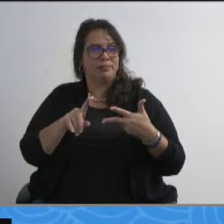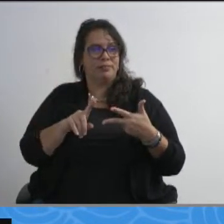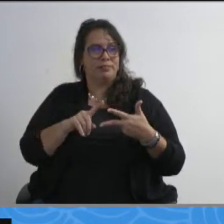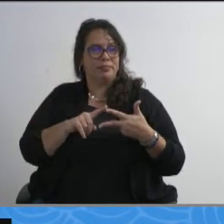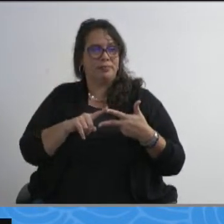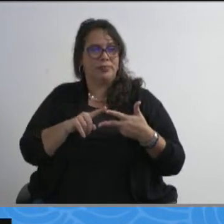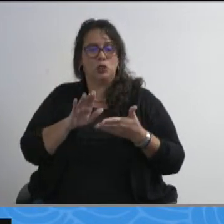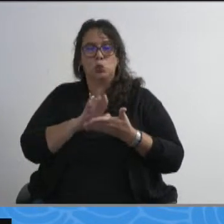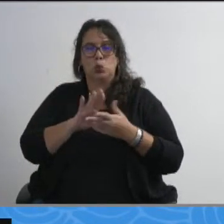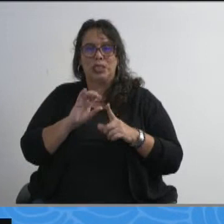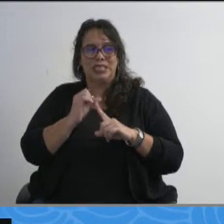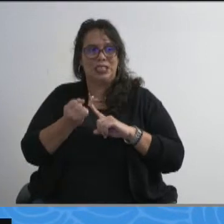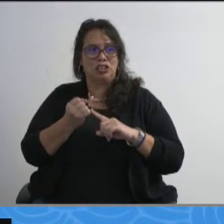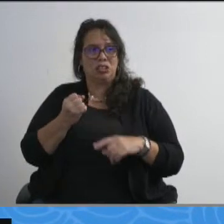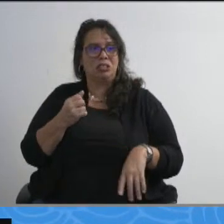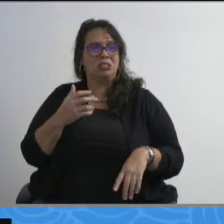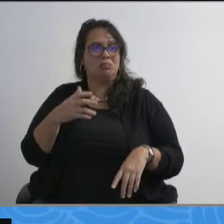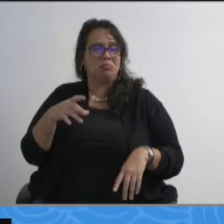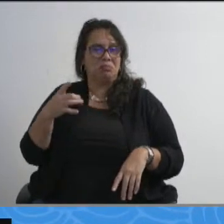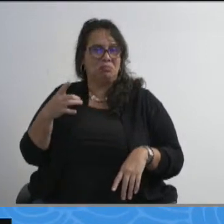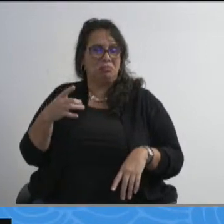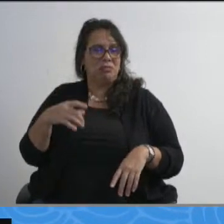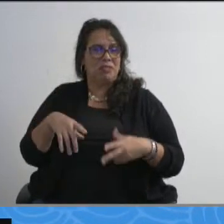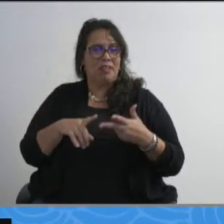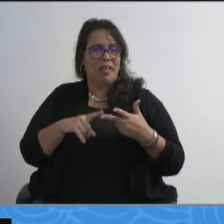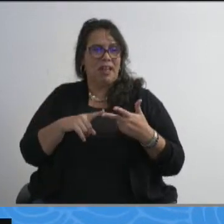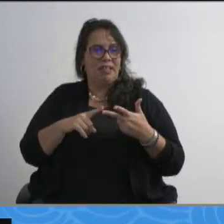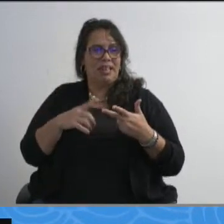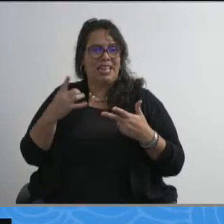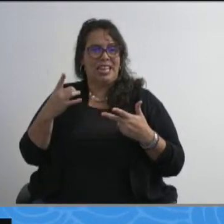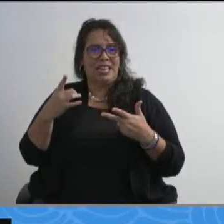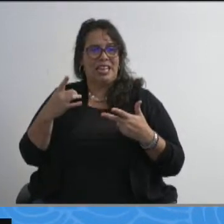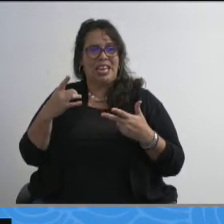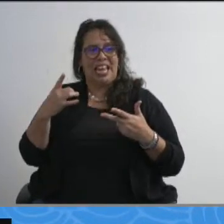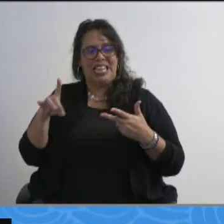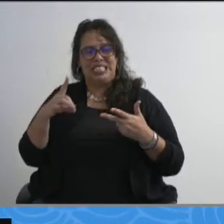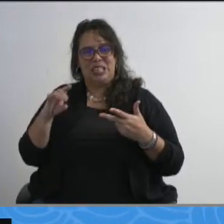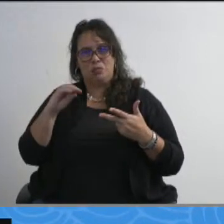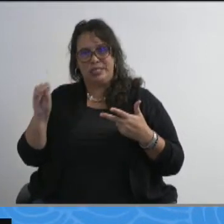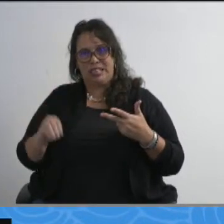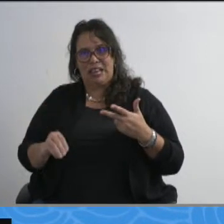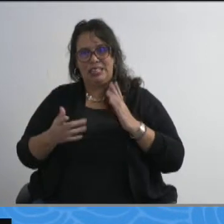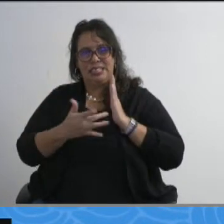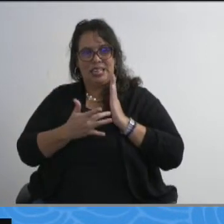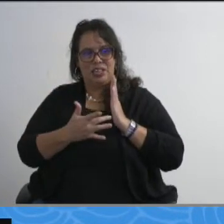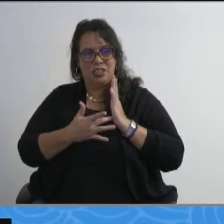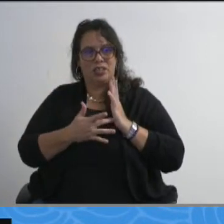and 18% of it is for technology. And again, we have to do equitable services by law,